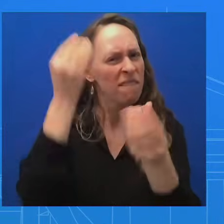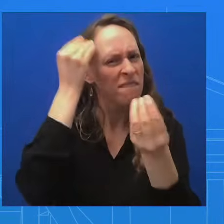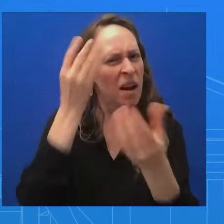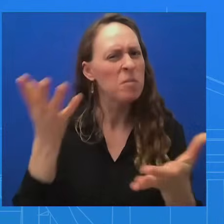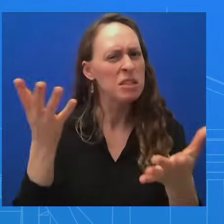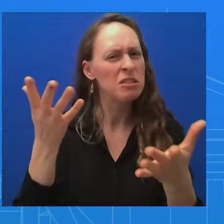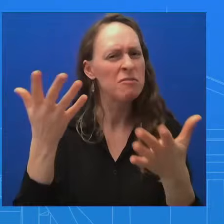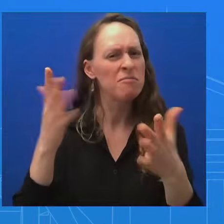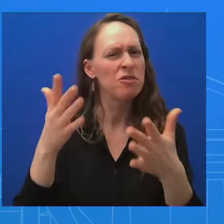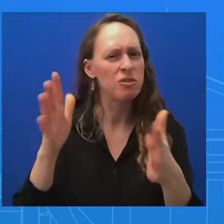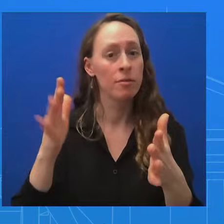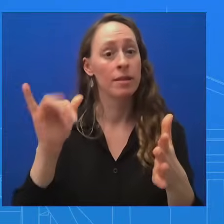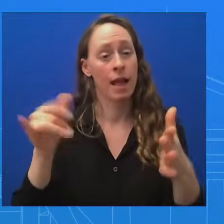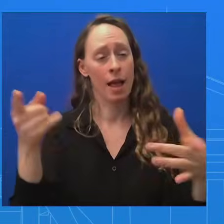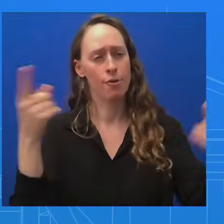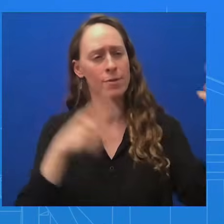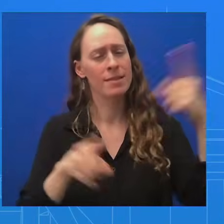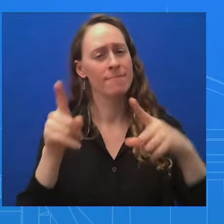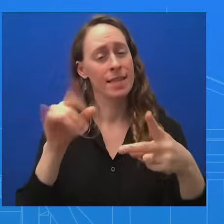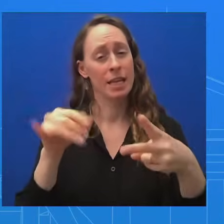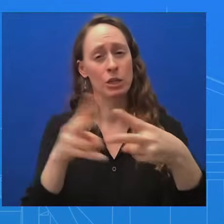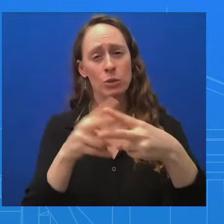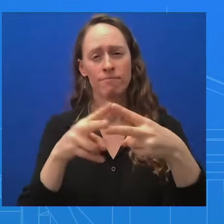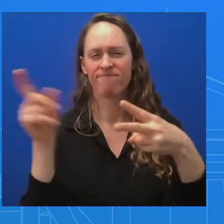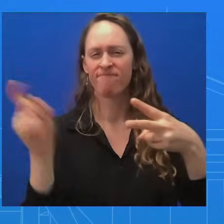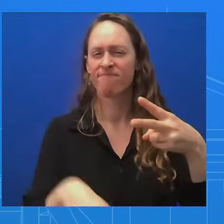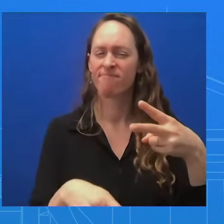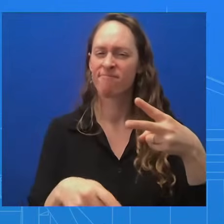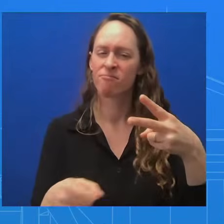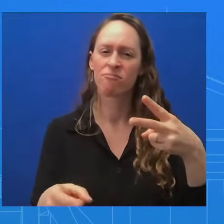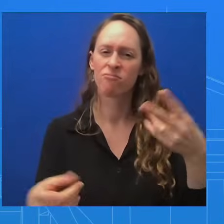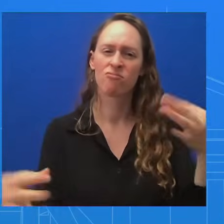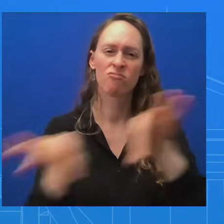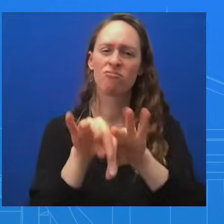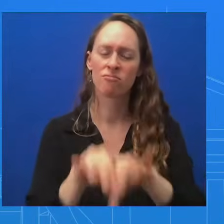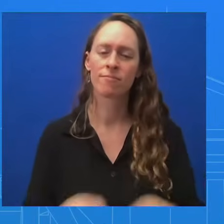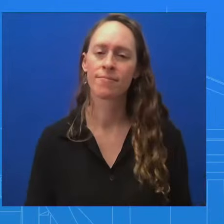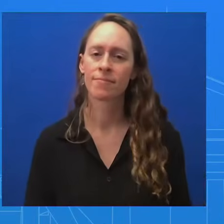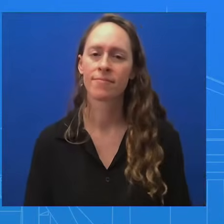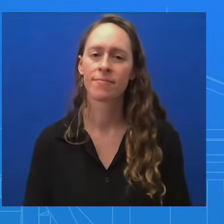The Press: But is he optimistic that even if -- you know, if the Senate is able to come to an agreement,